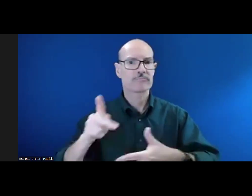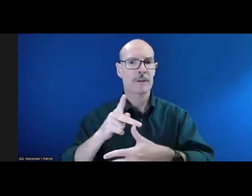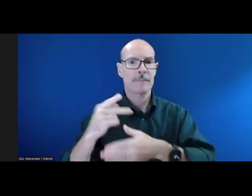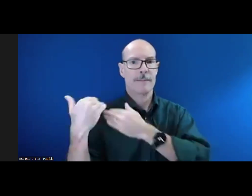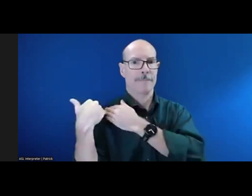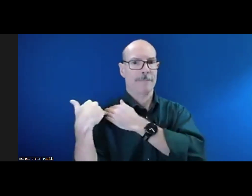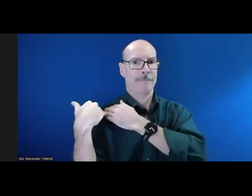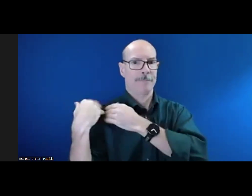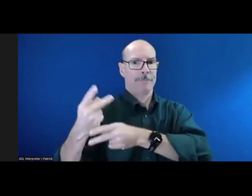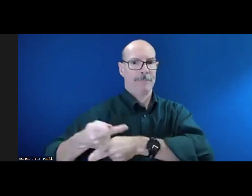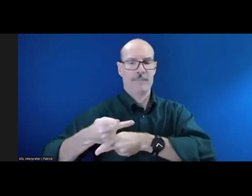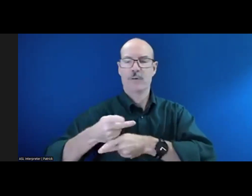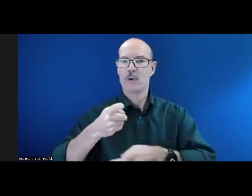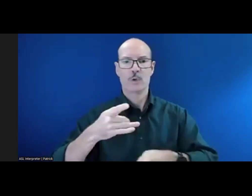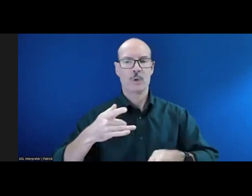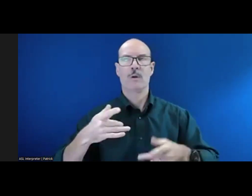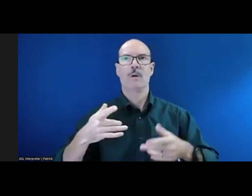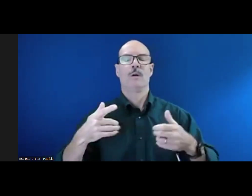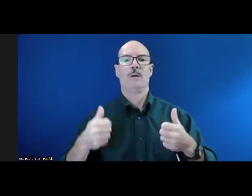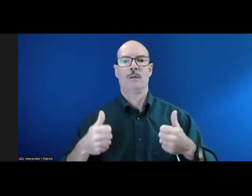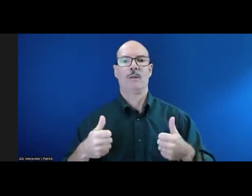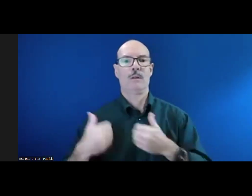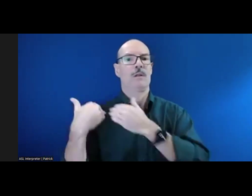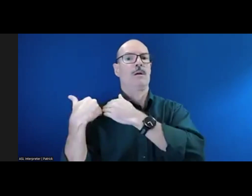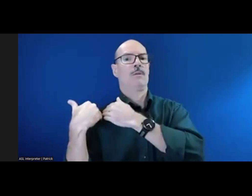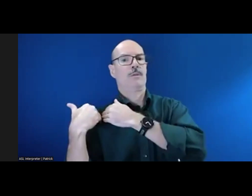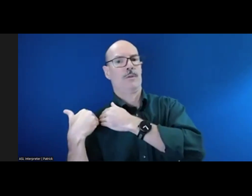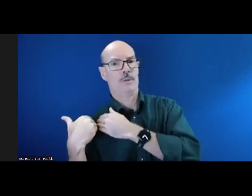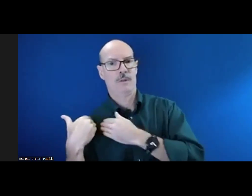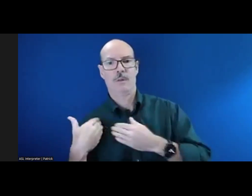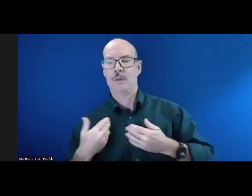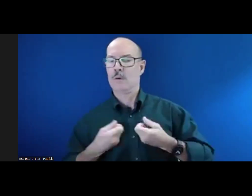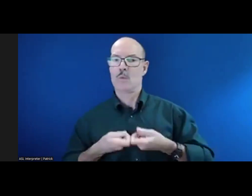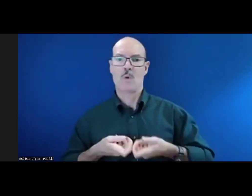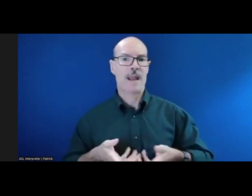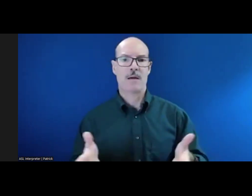You're getting more and more worn out. You're recognizing I can't do everything.